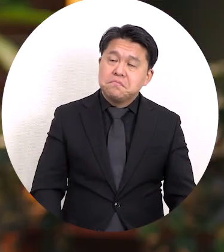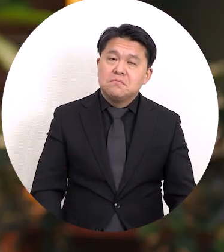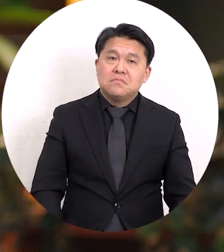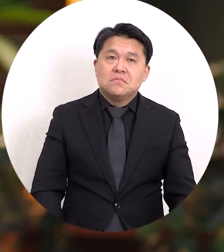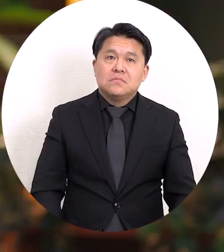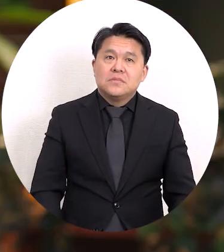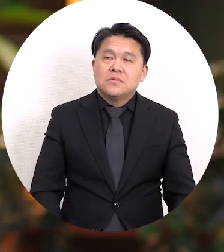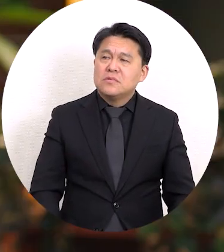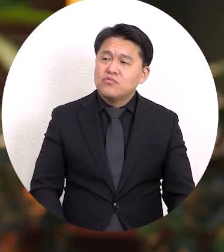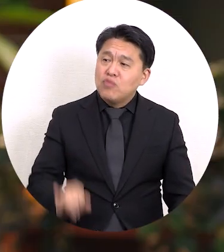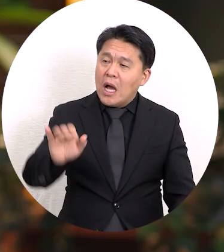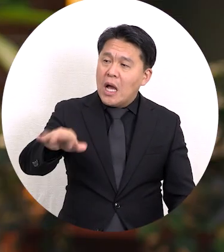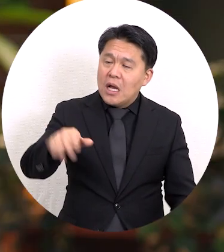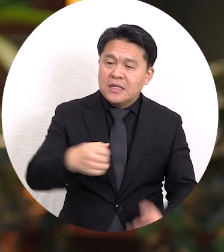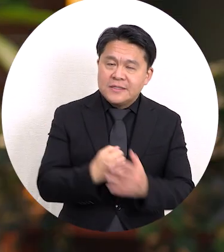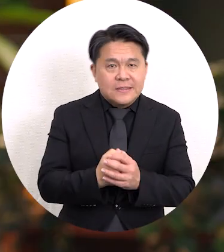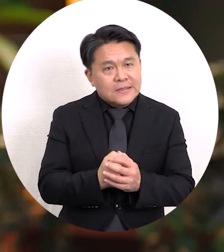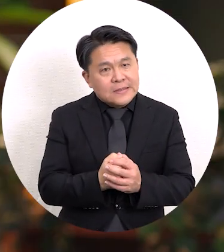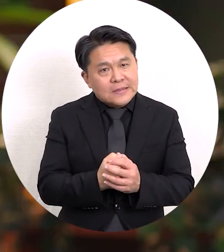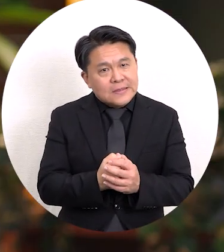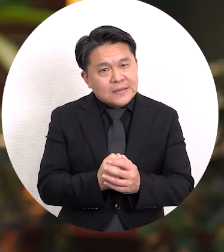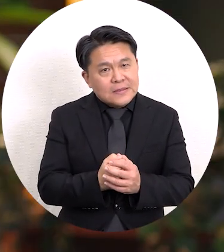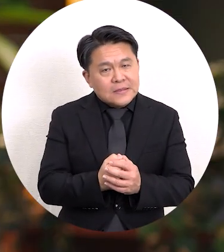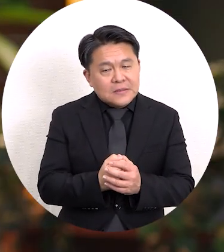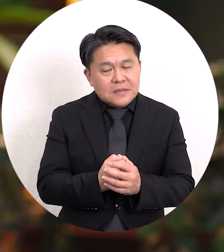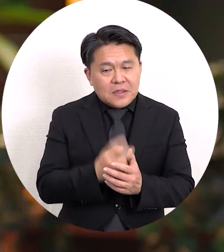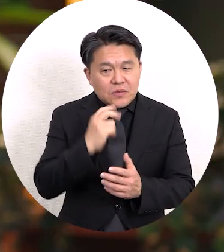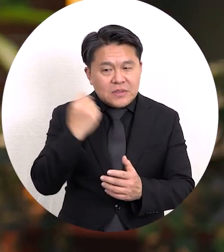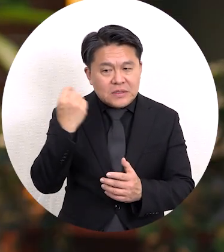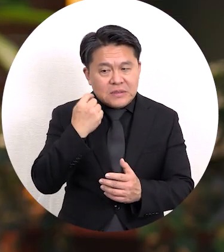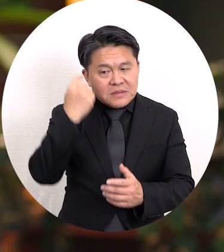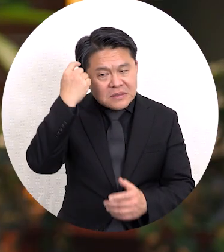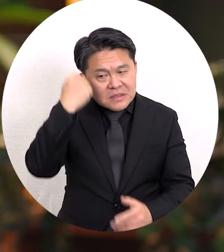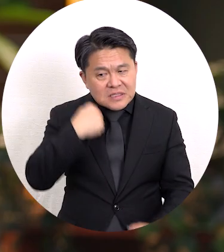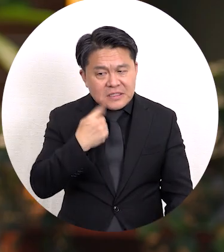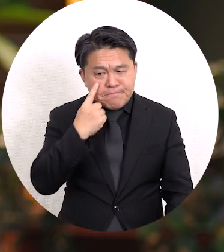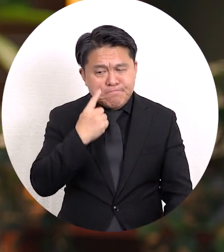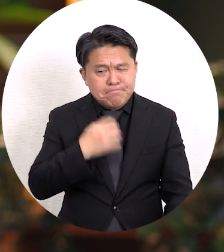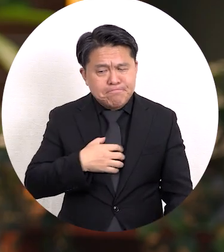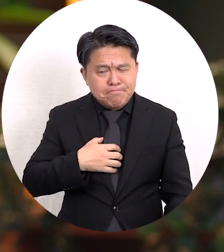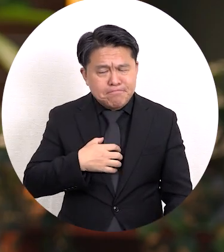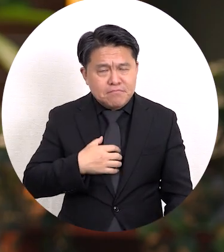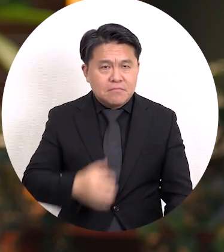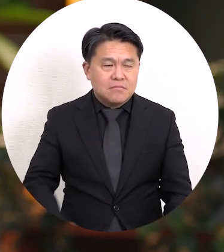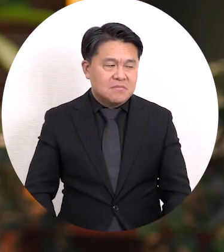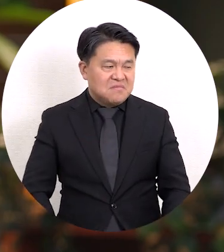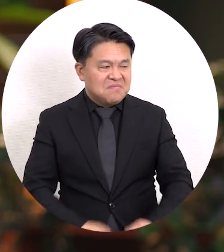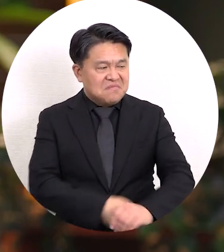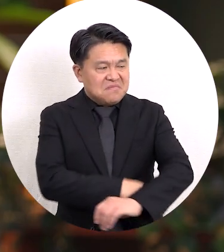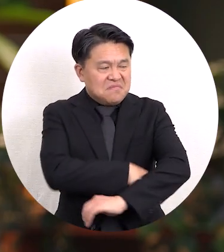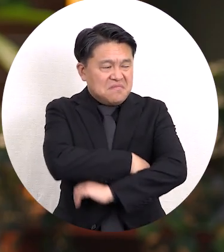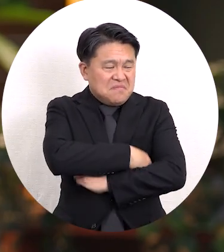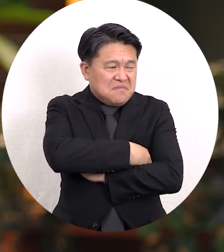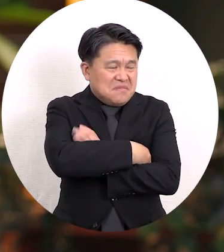I said it felt a bit melancholic, and then that senior said,